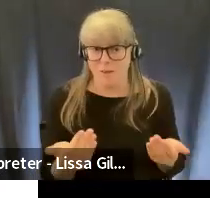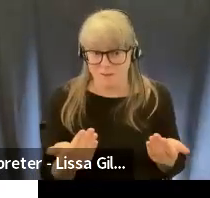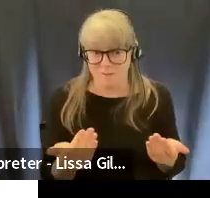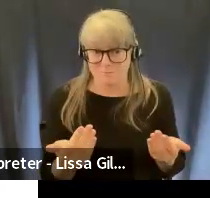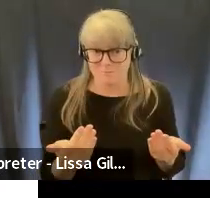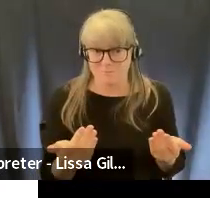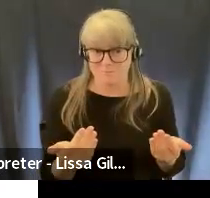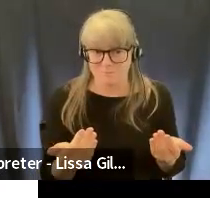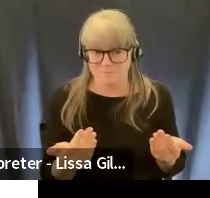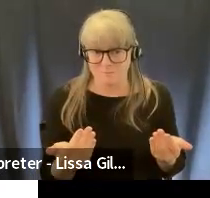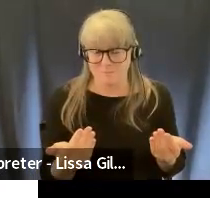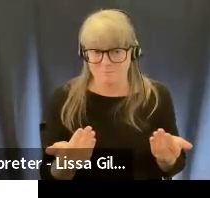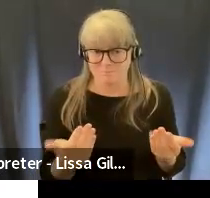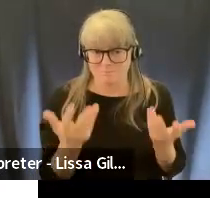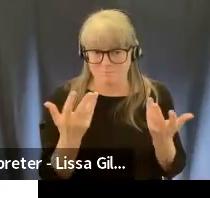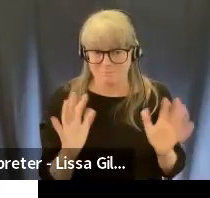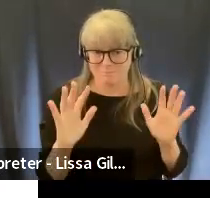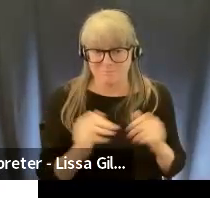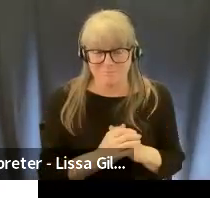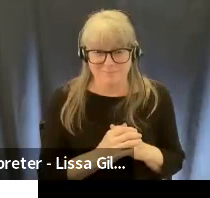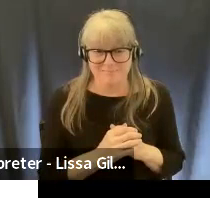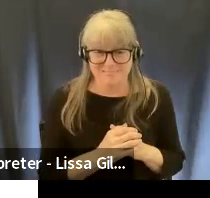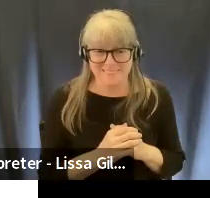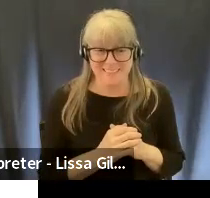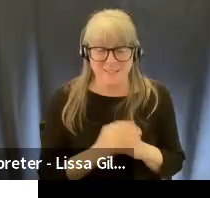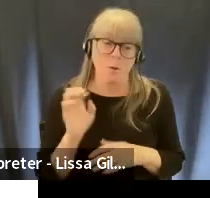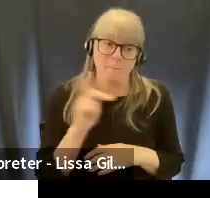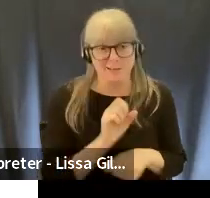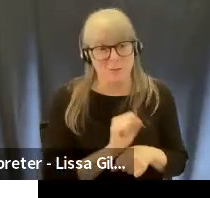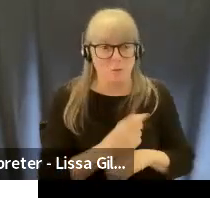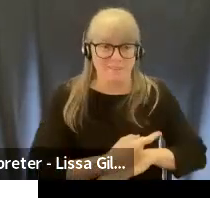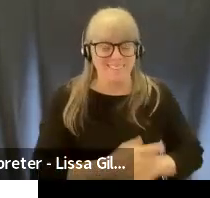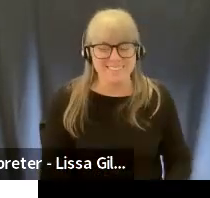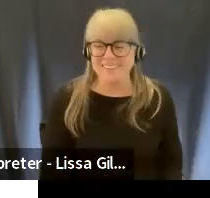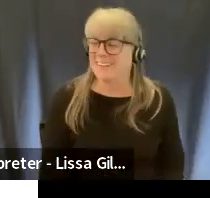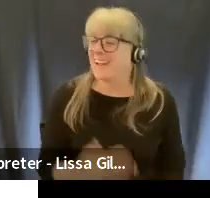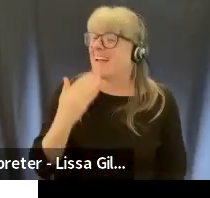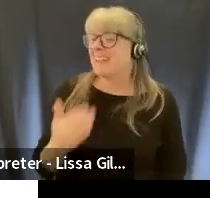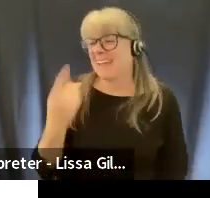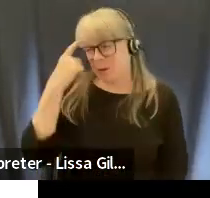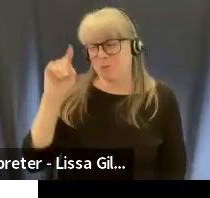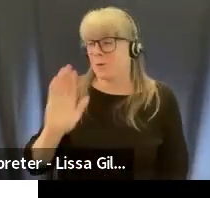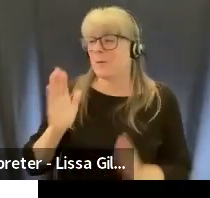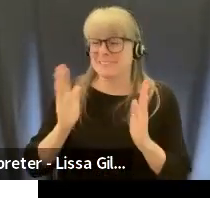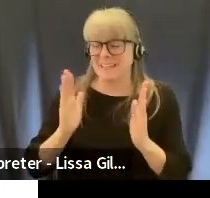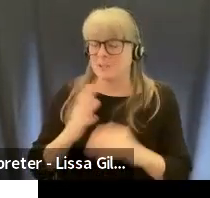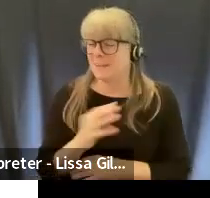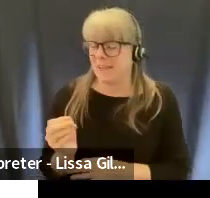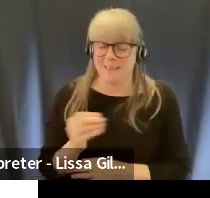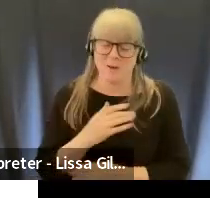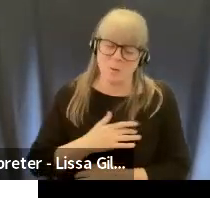So thank you guys, there's nothing else. We will go ahead and and break back to our work. Day.